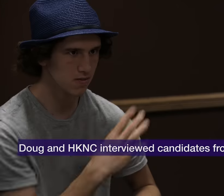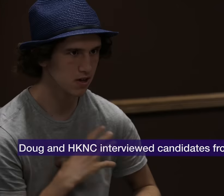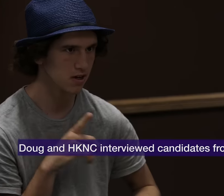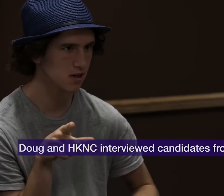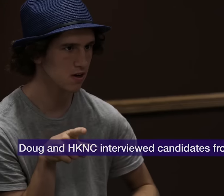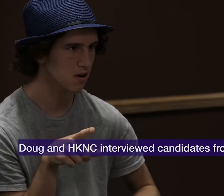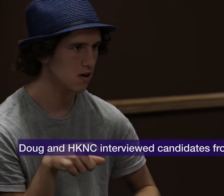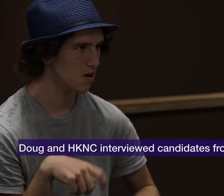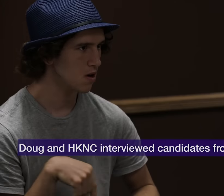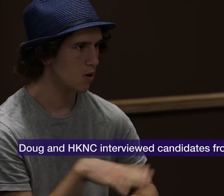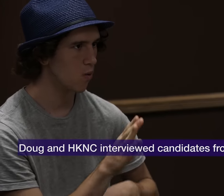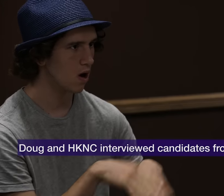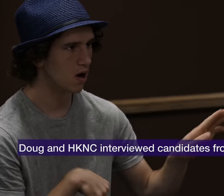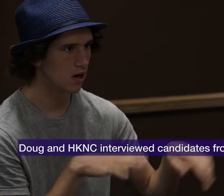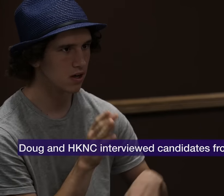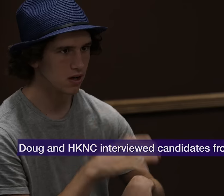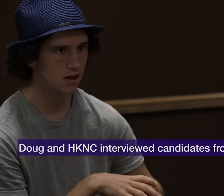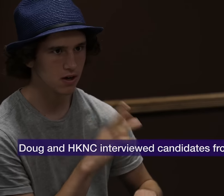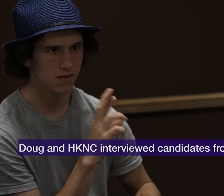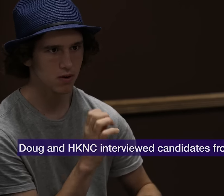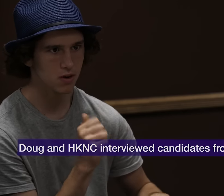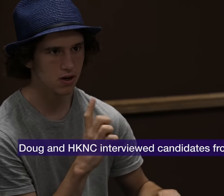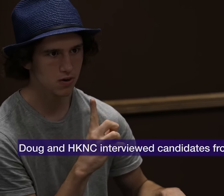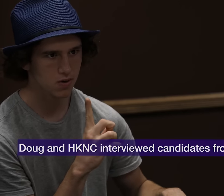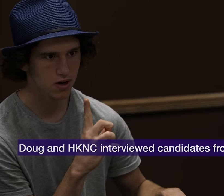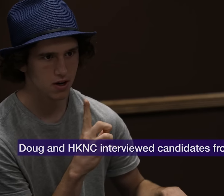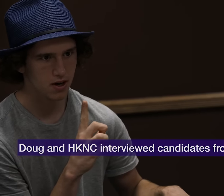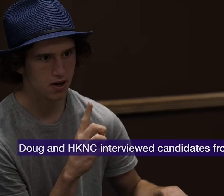So how would I encounter this person? Would it be just walking on the street?